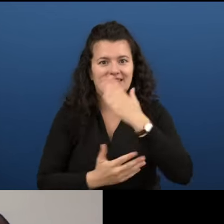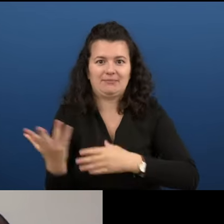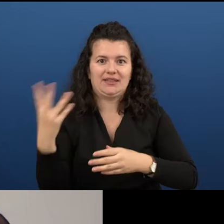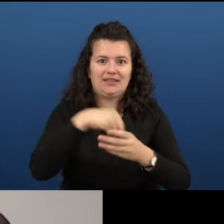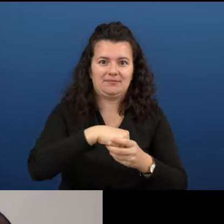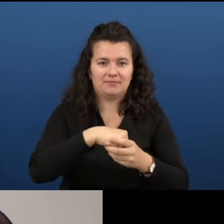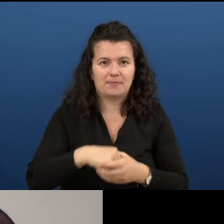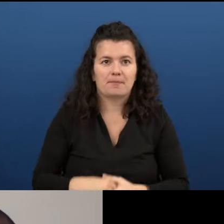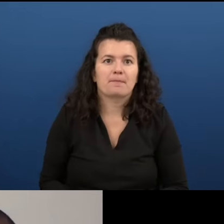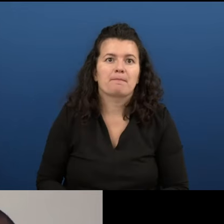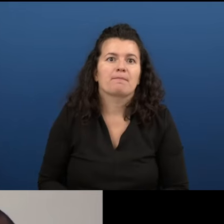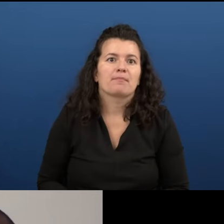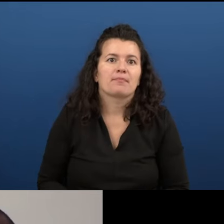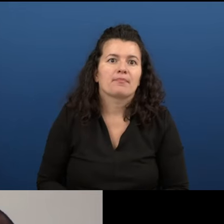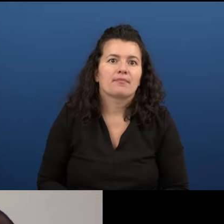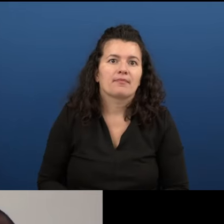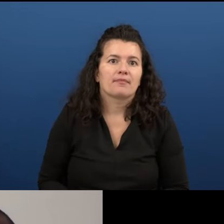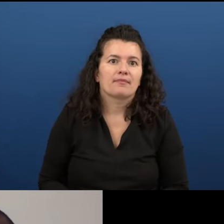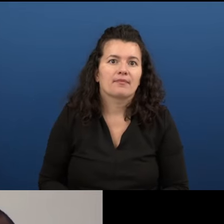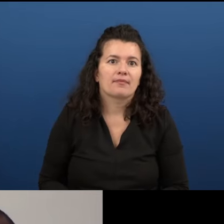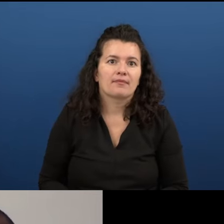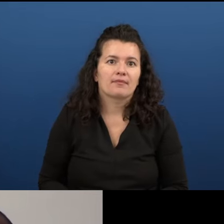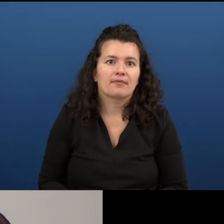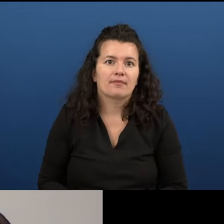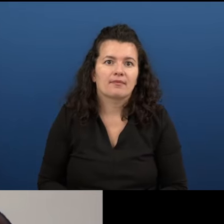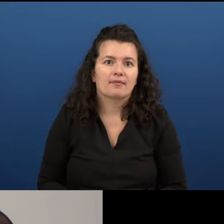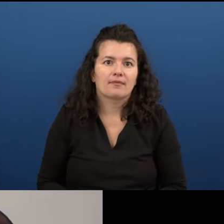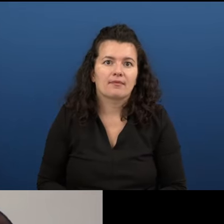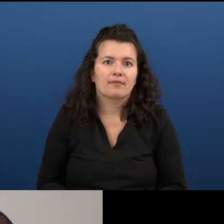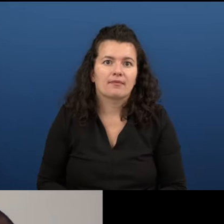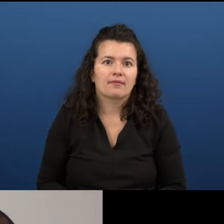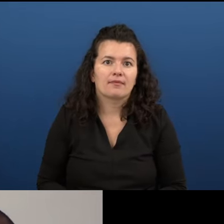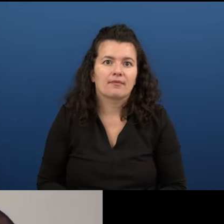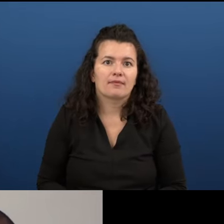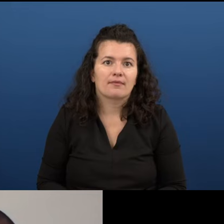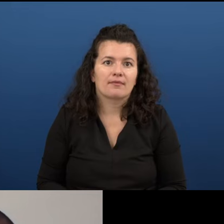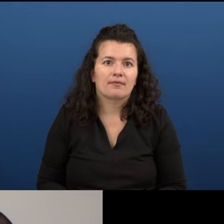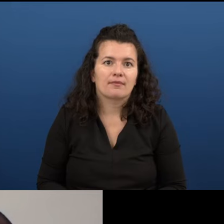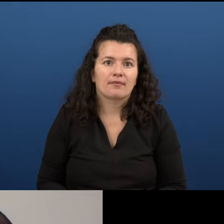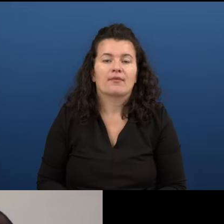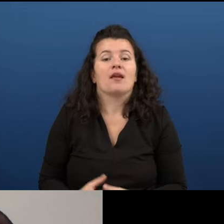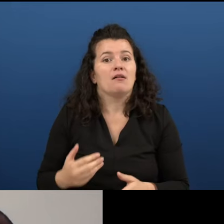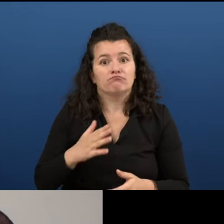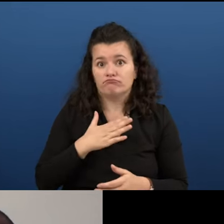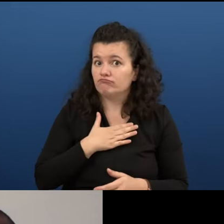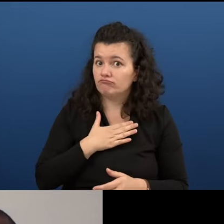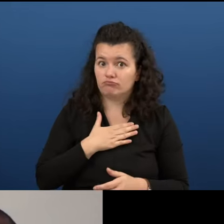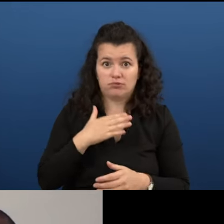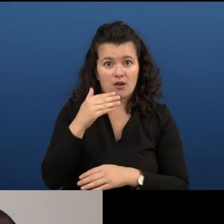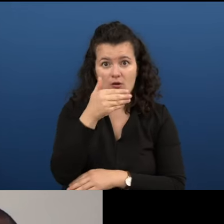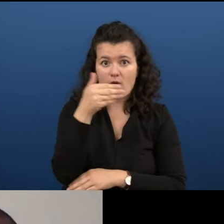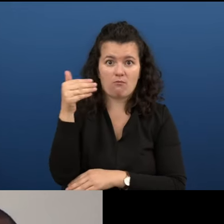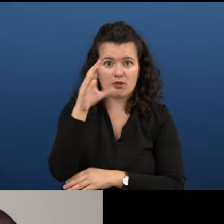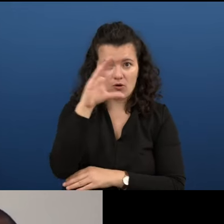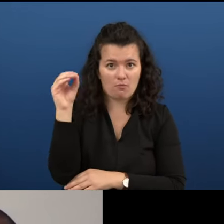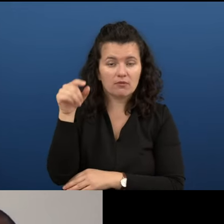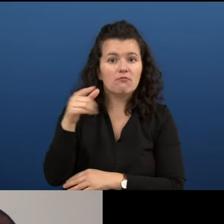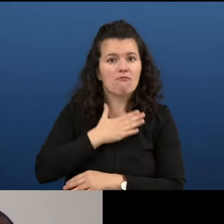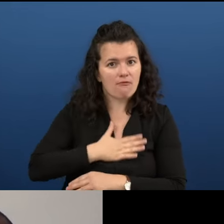And most of that. 10:17:58 So, when the people with the person